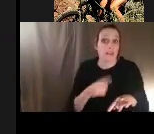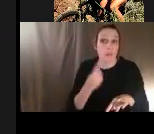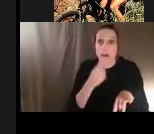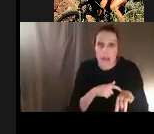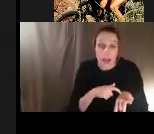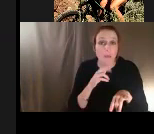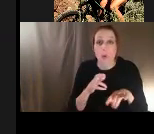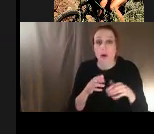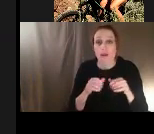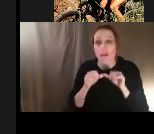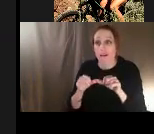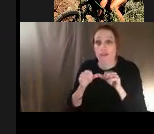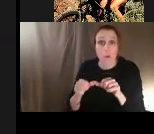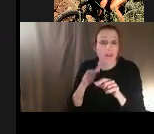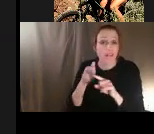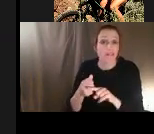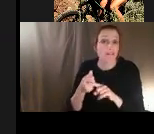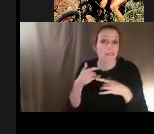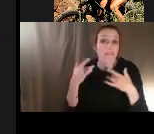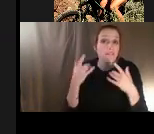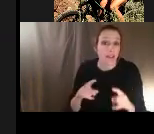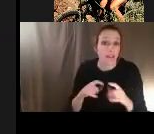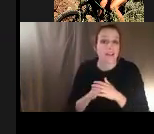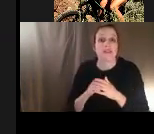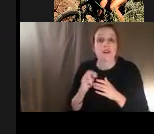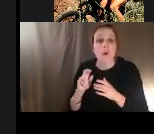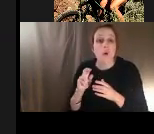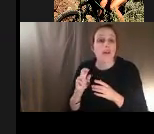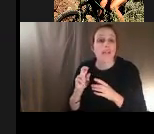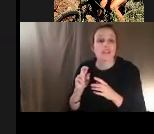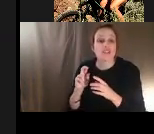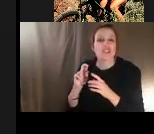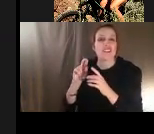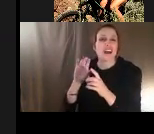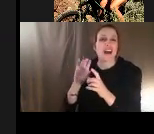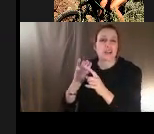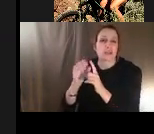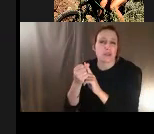set of circumstances that an individual experiences that causes some level of physical or emotional harm